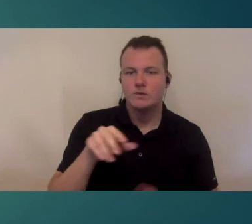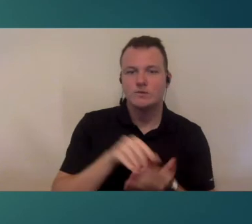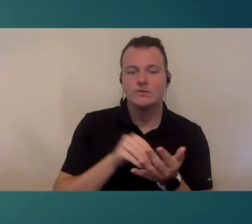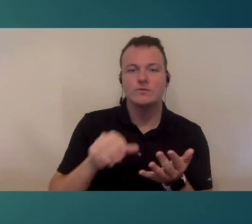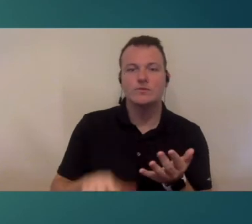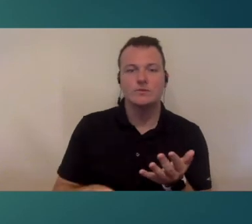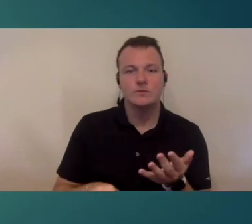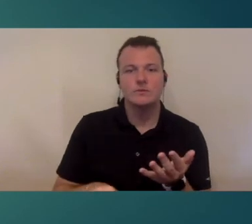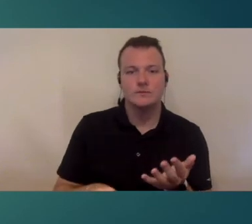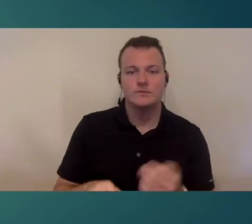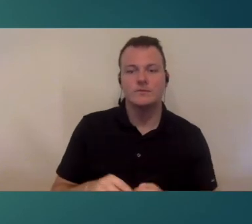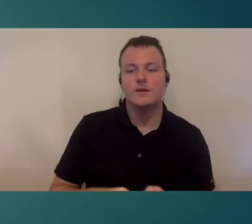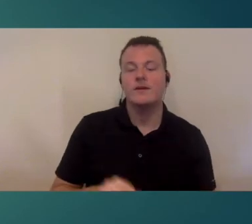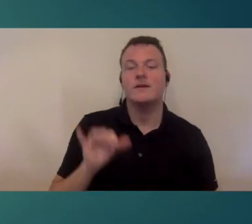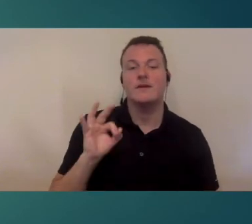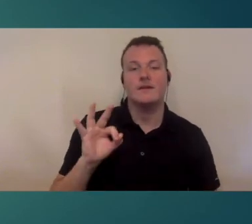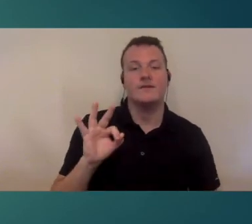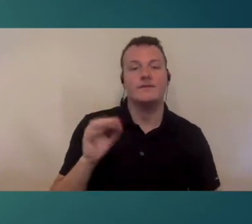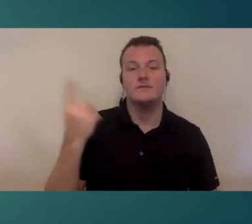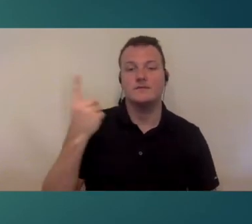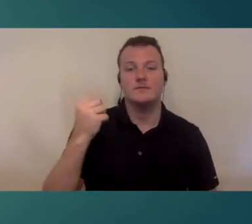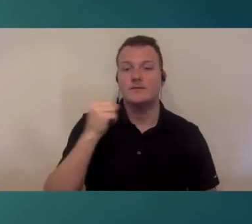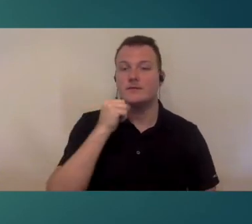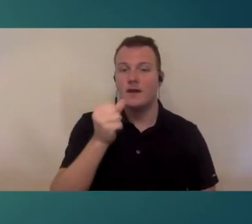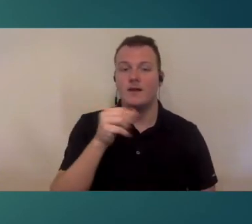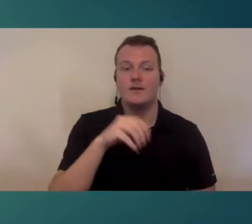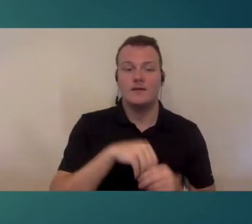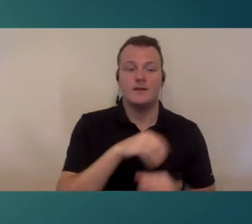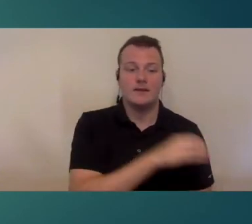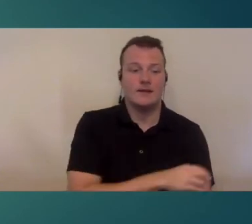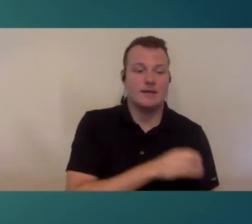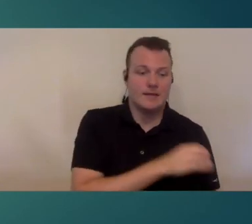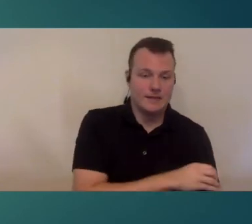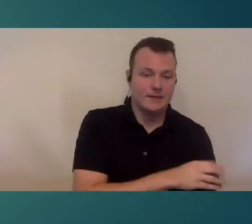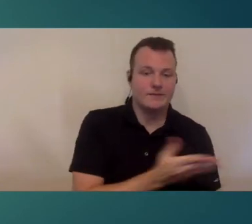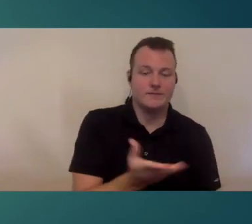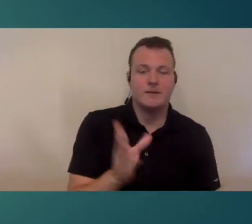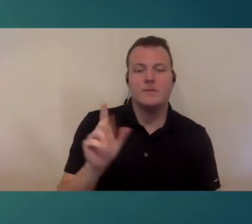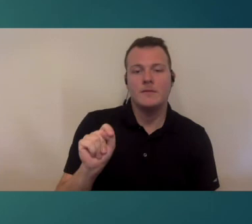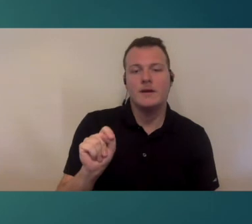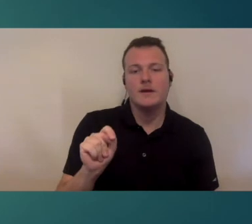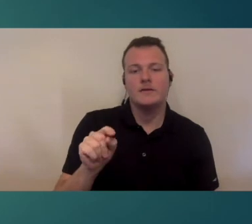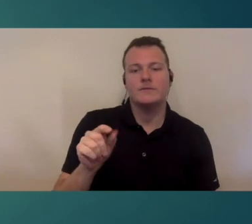So somebody who's not necessarily in clinic but can see some of your thought